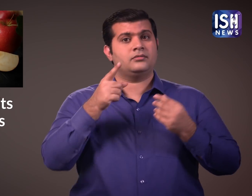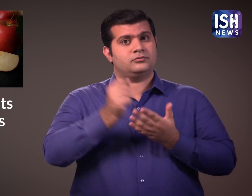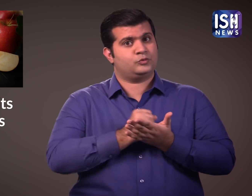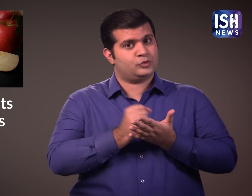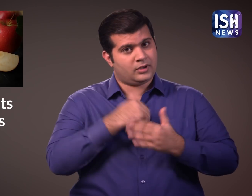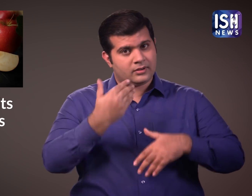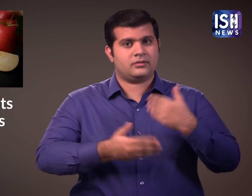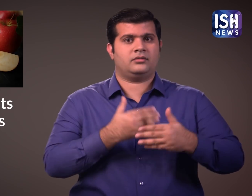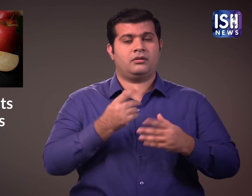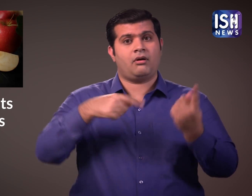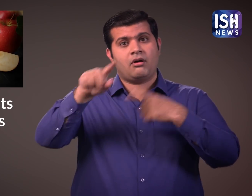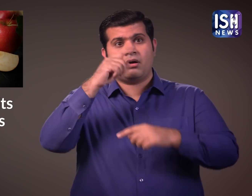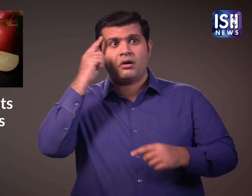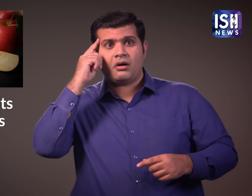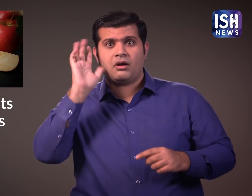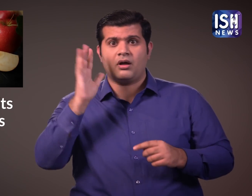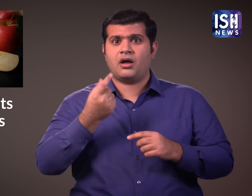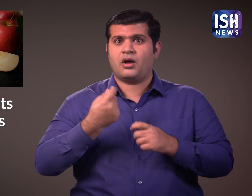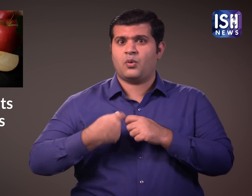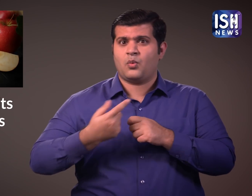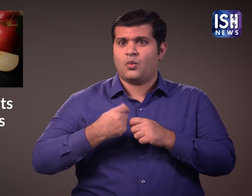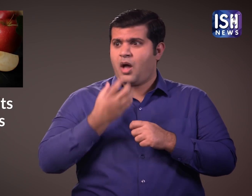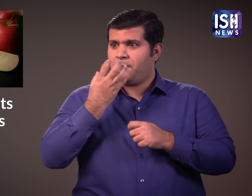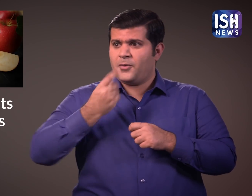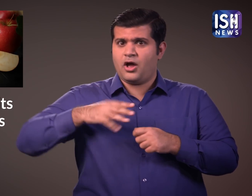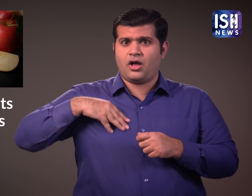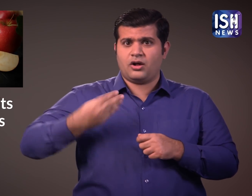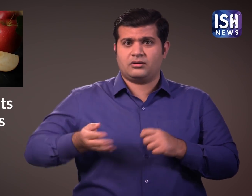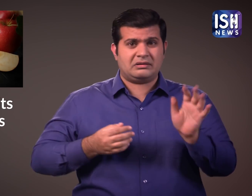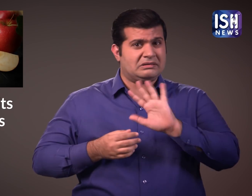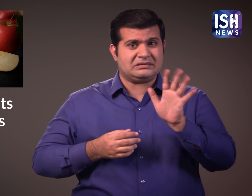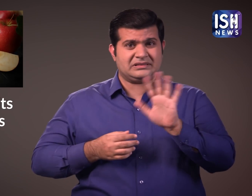Give it a try. Don't think of the expenses,